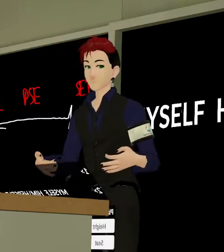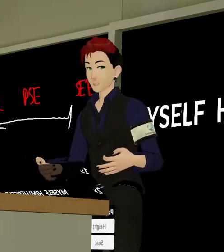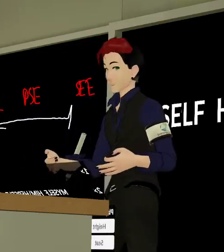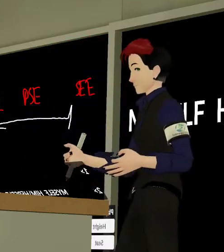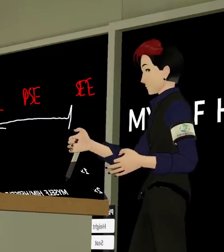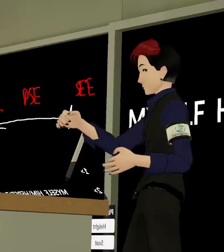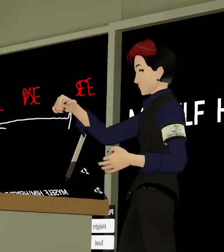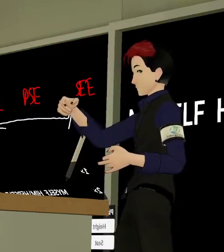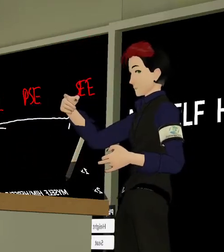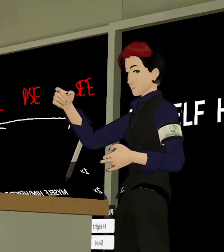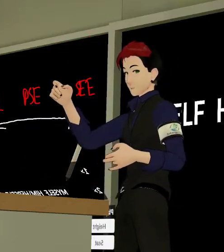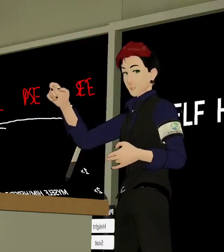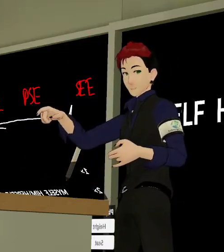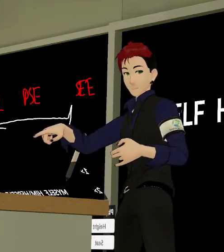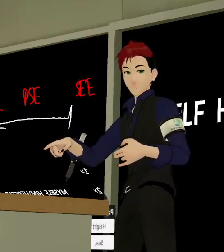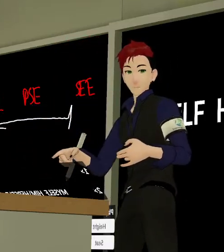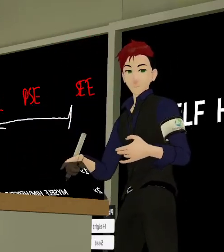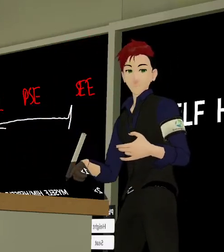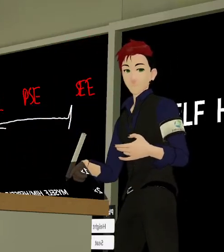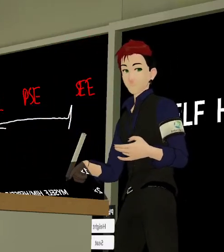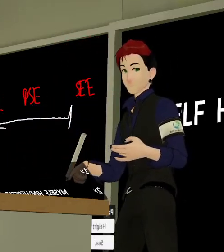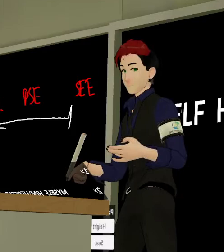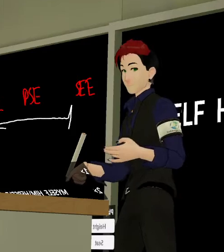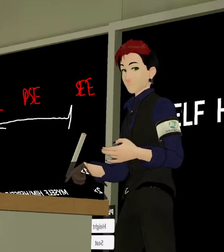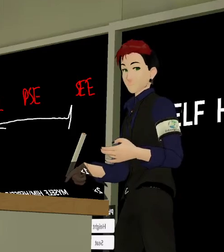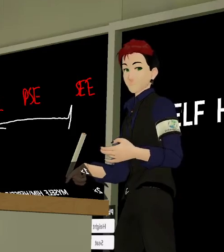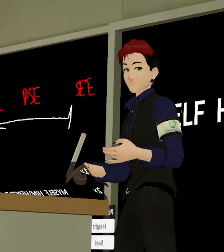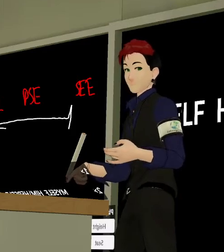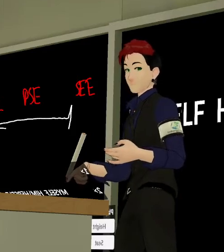alright any more questions ?